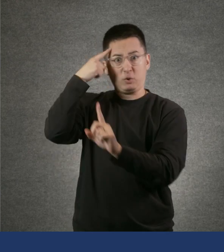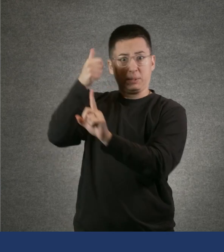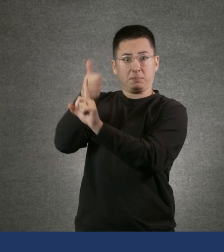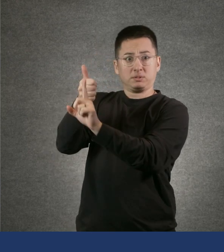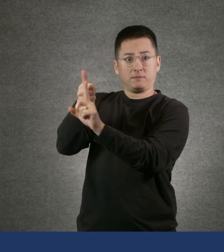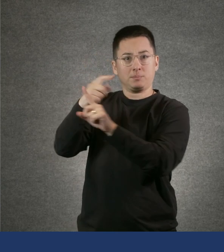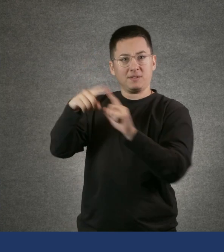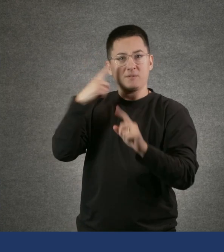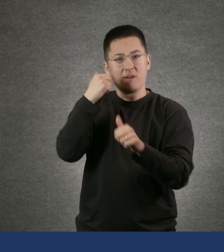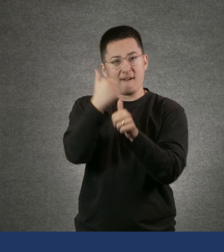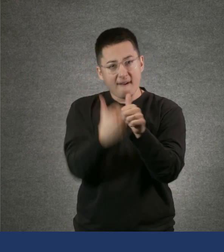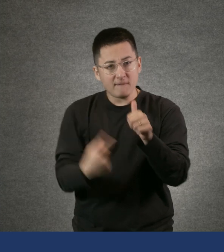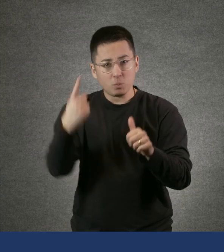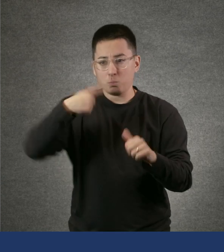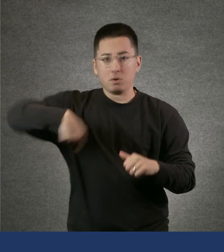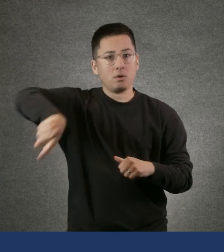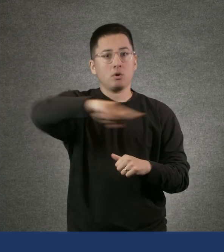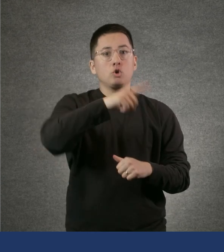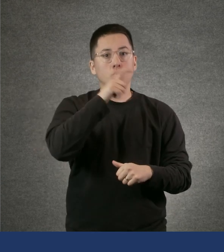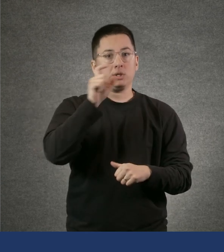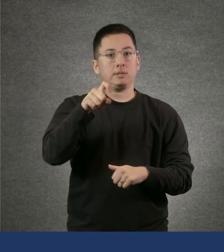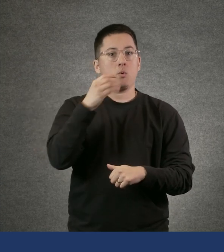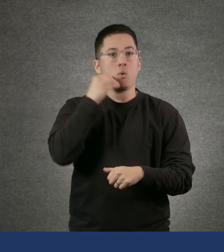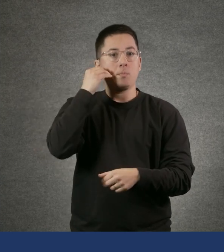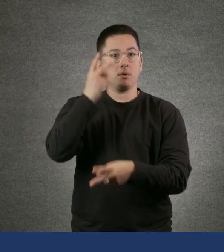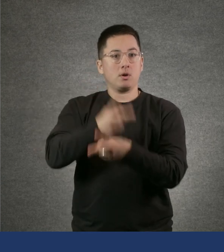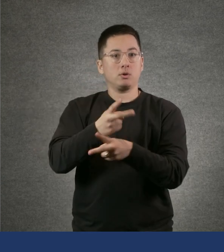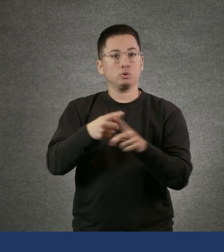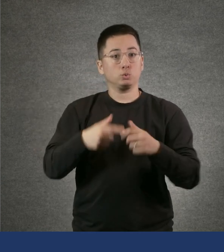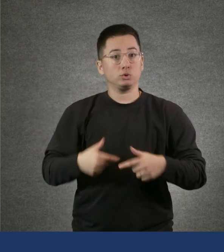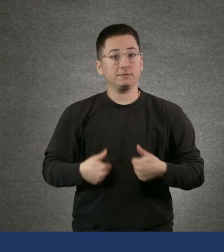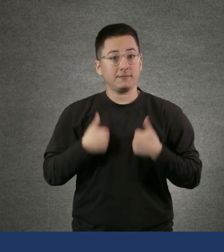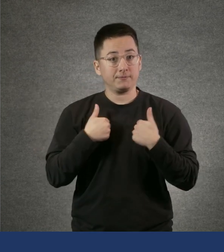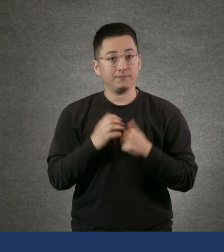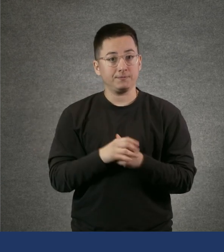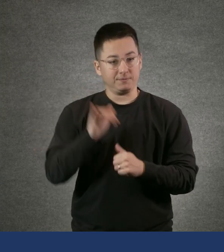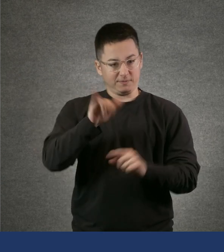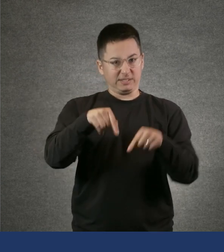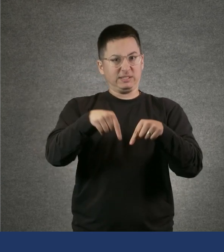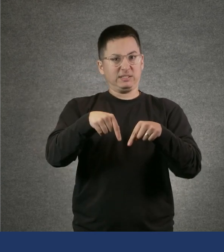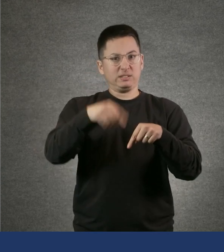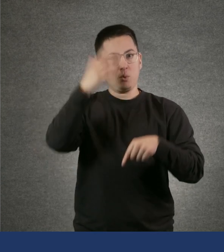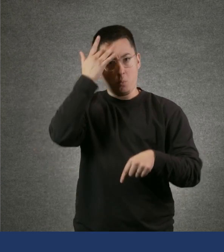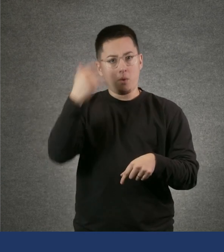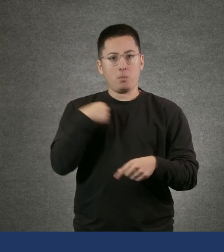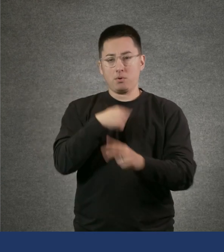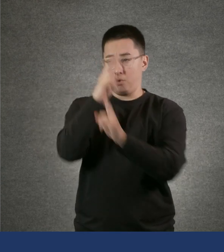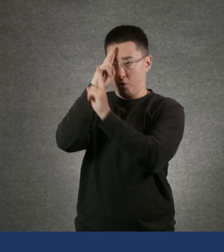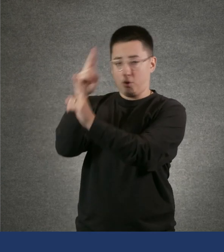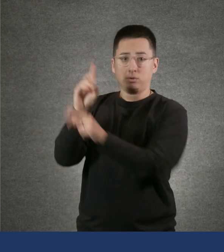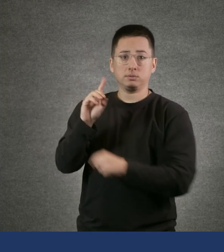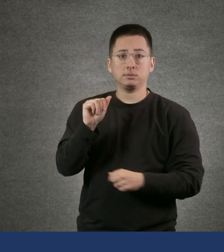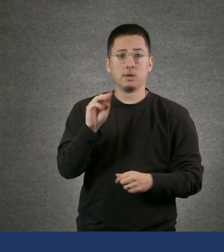needs home care to survive, is why we honor Damon today and every day.